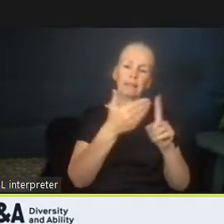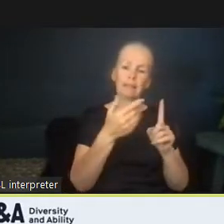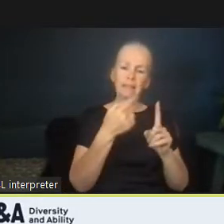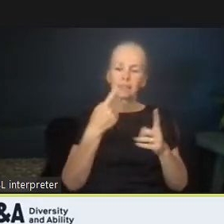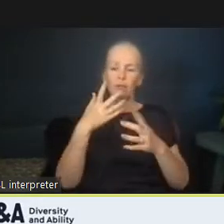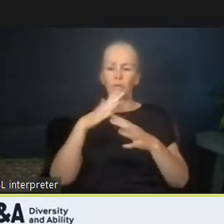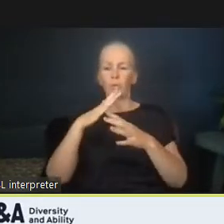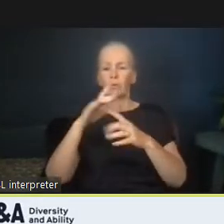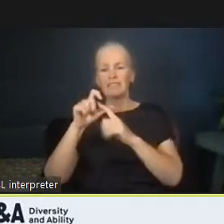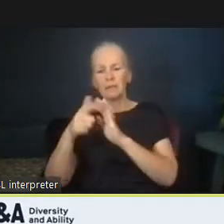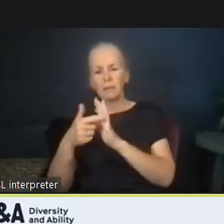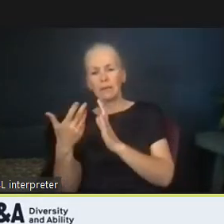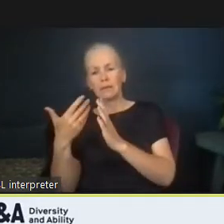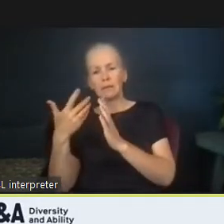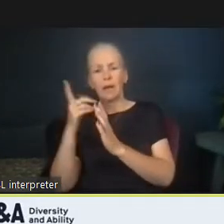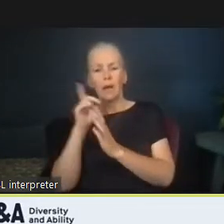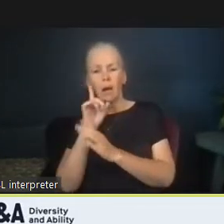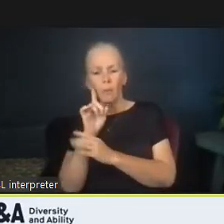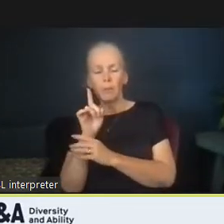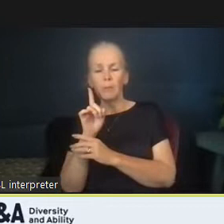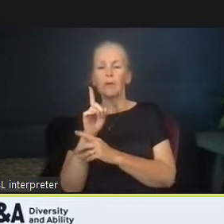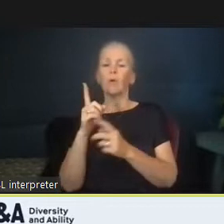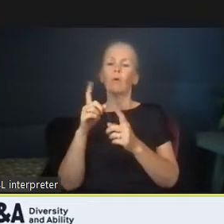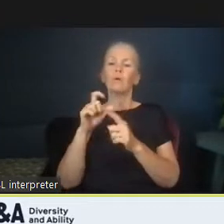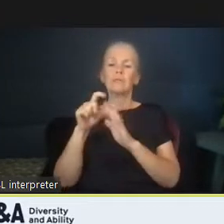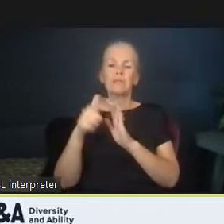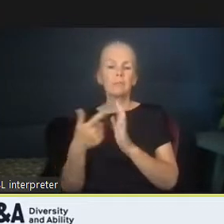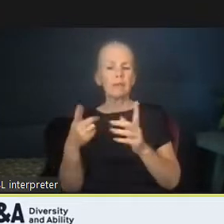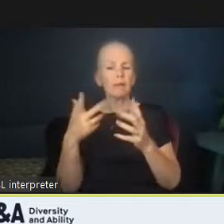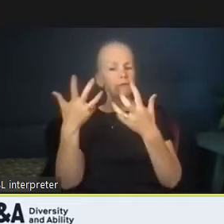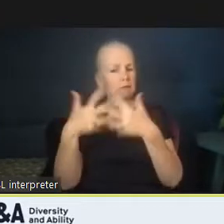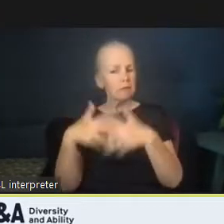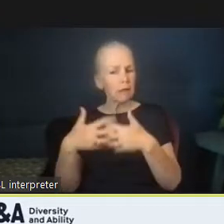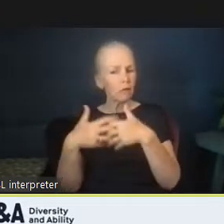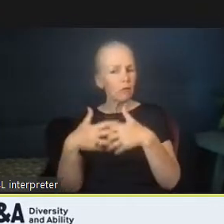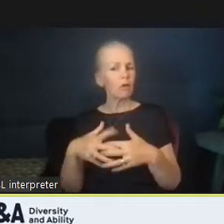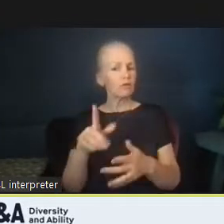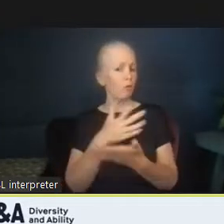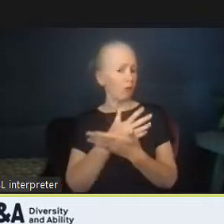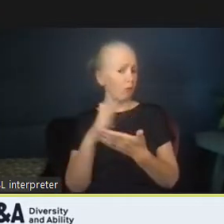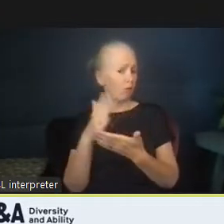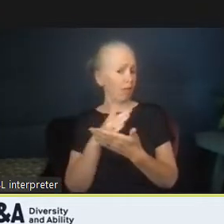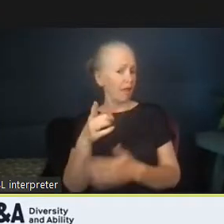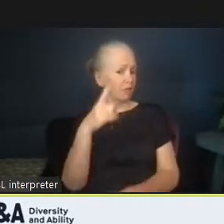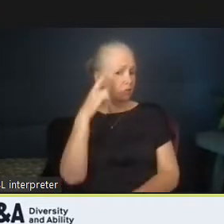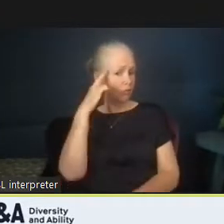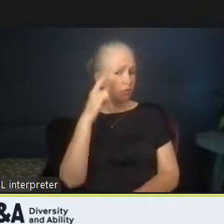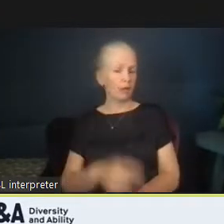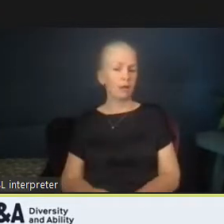disability and technology because it's not as clear cut as people think. And I can only say that